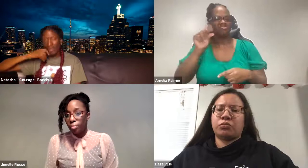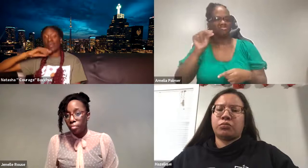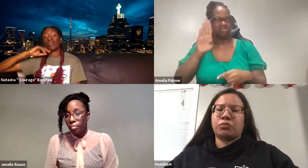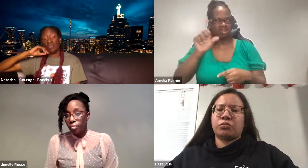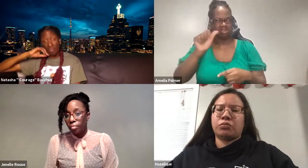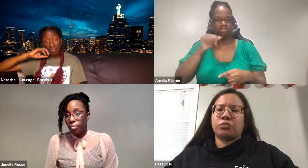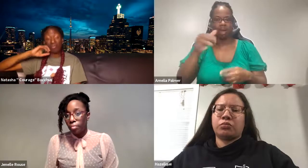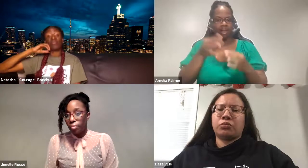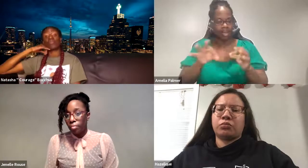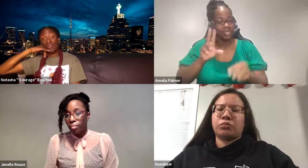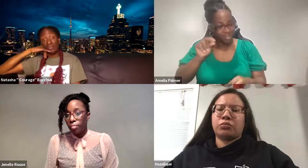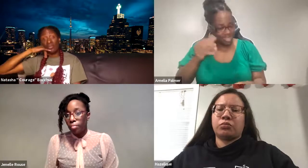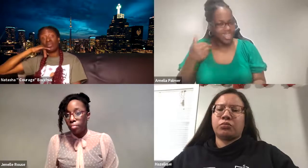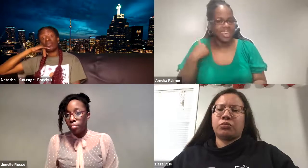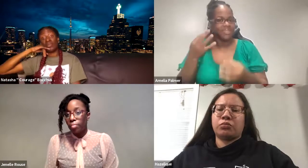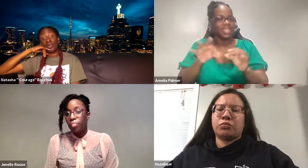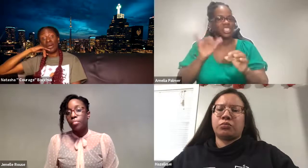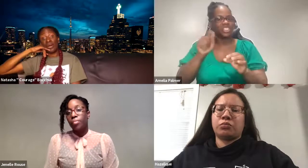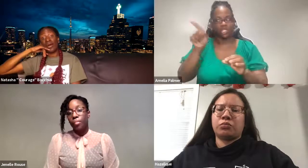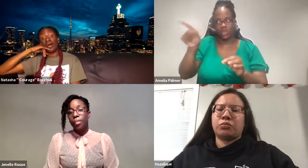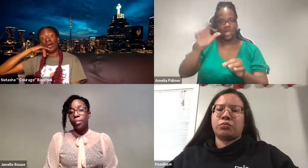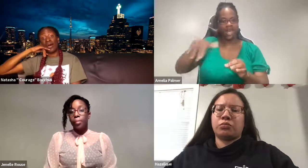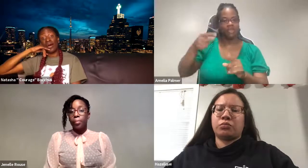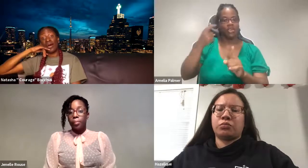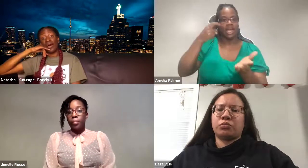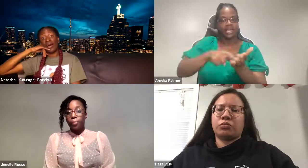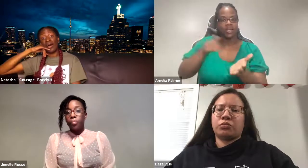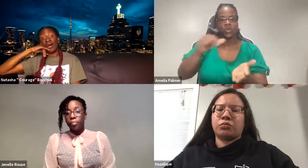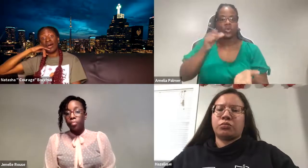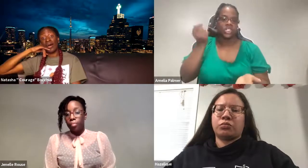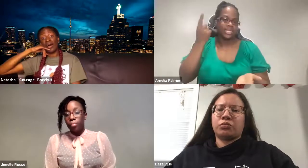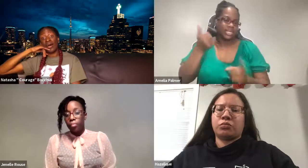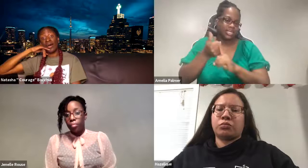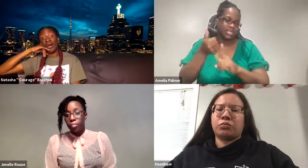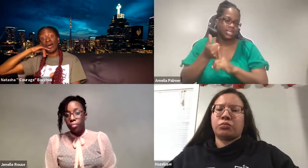that many of us don't recognize Black ASL as a language but it is in fact its own language.